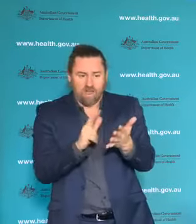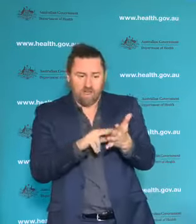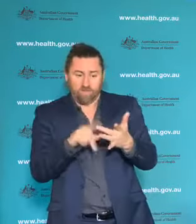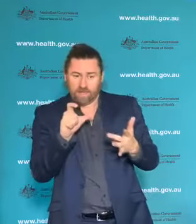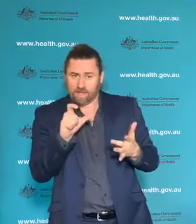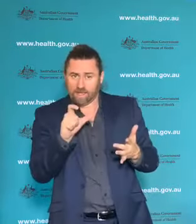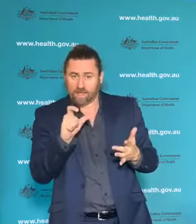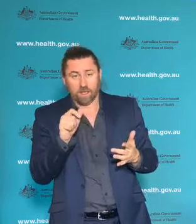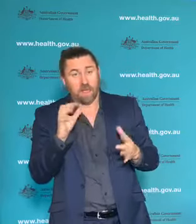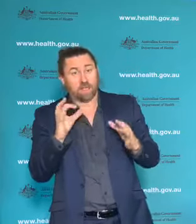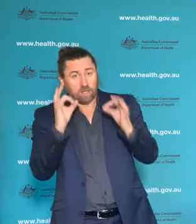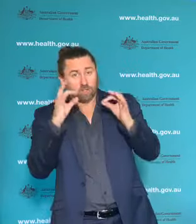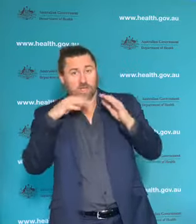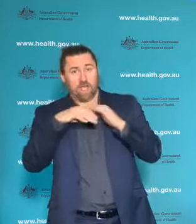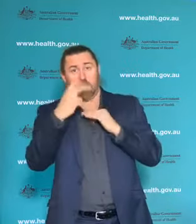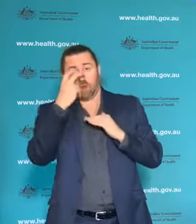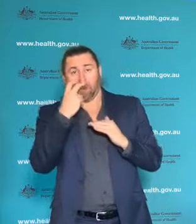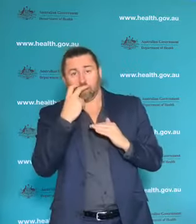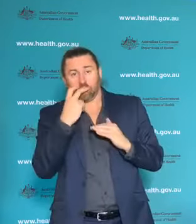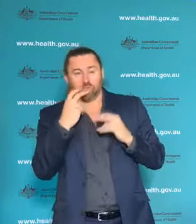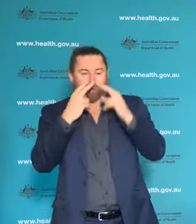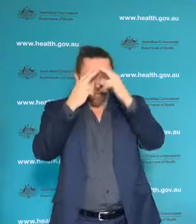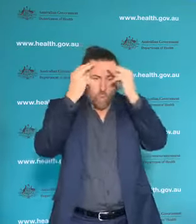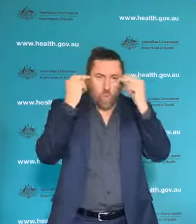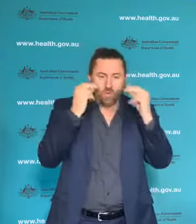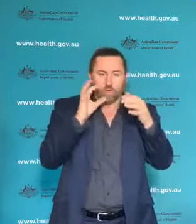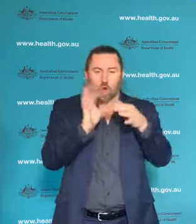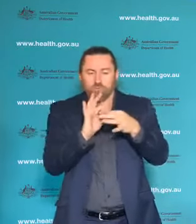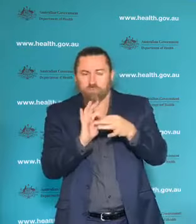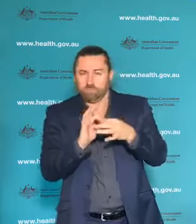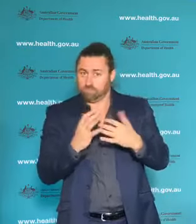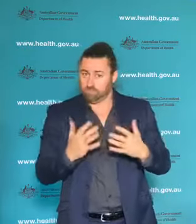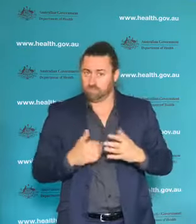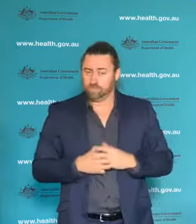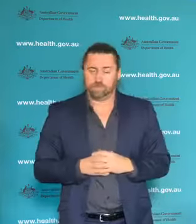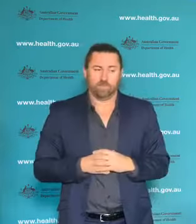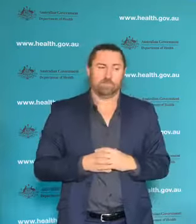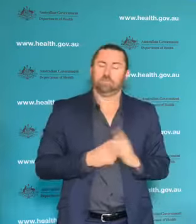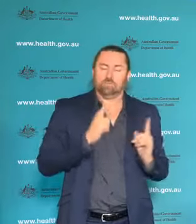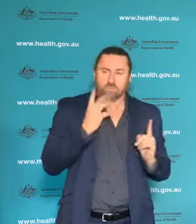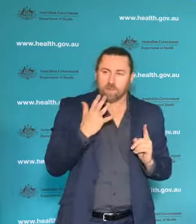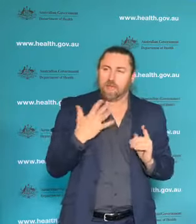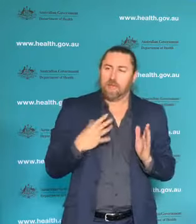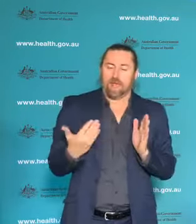aged care from a health perspective? Thank you, so what in addition, sorry what additional measures can be